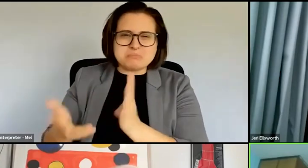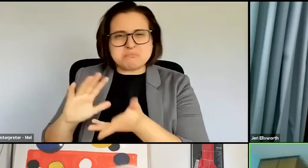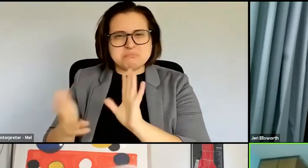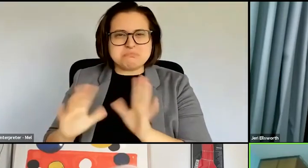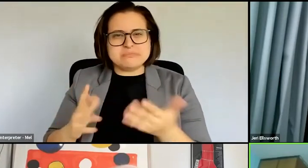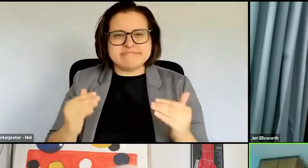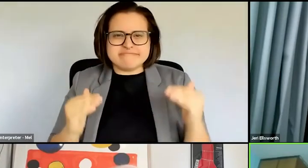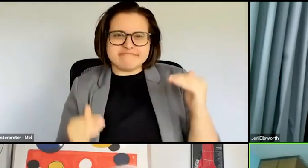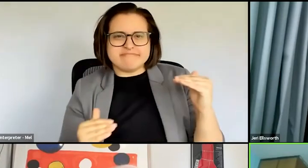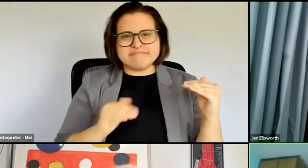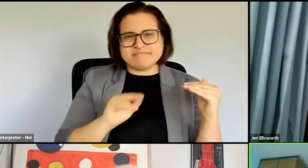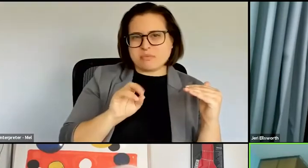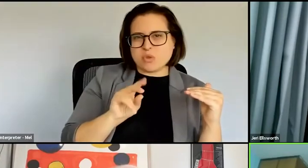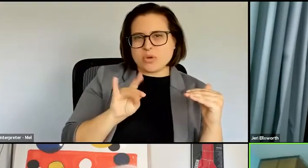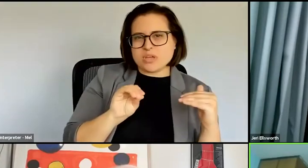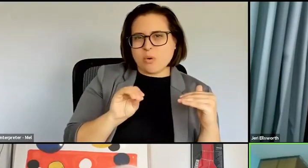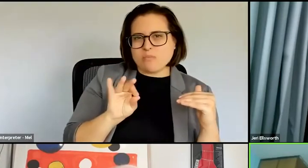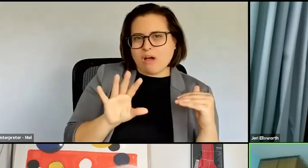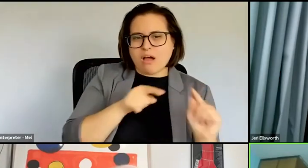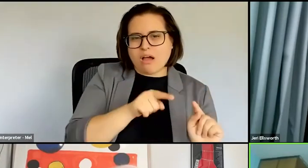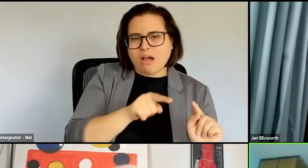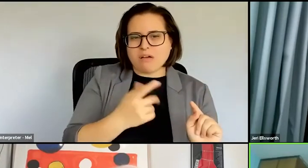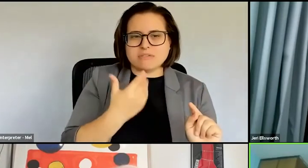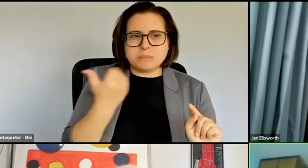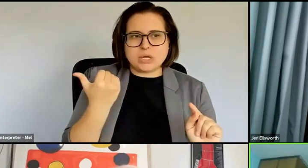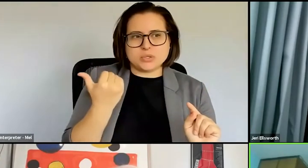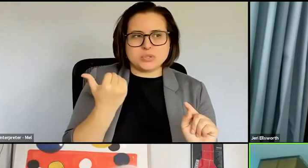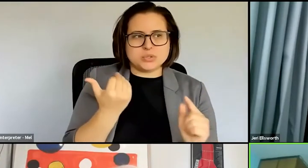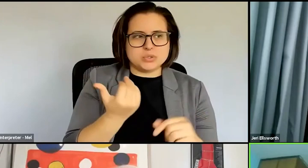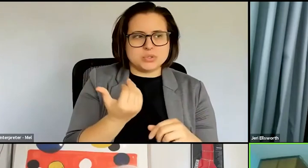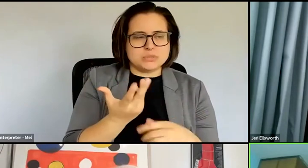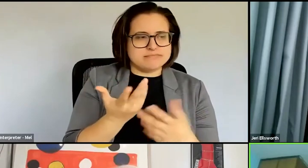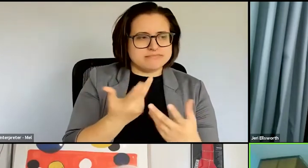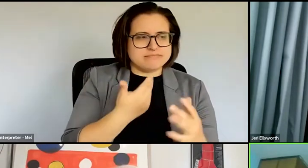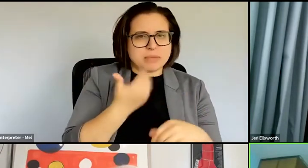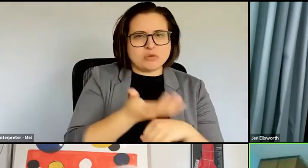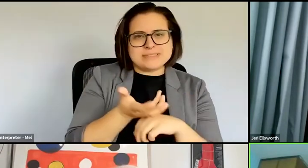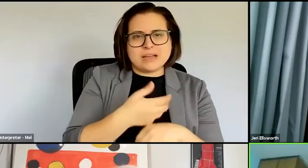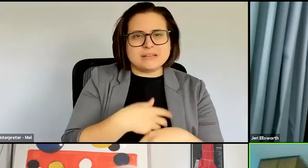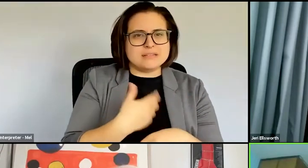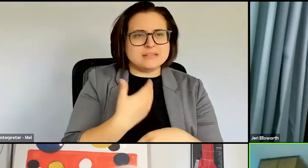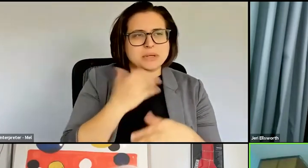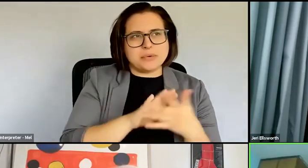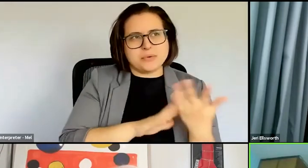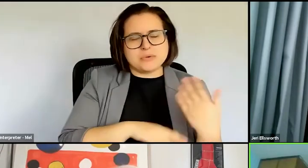had a better antenna and had an app for radio, but what it had is the ability to show your children